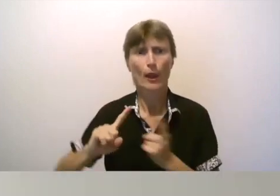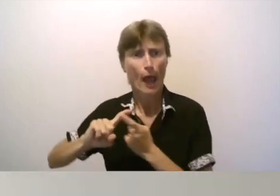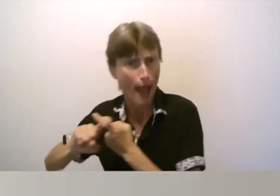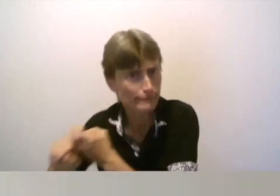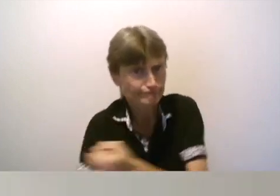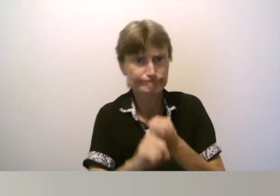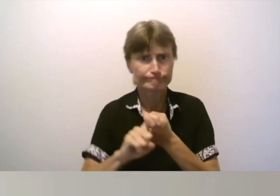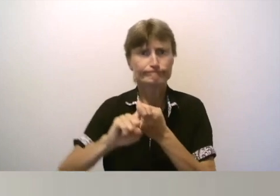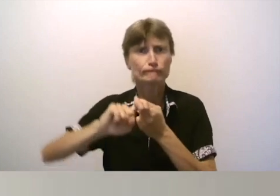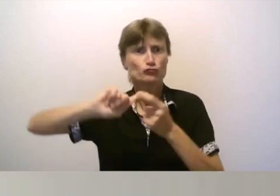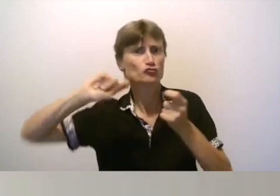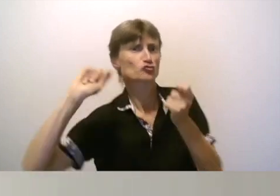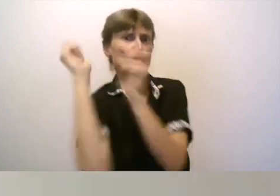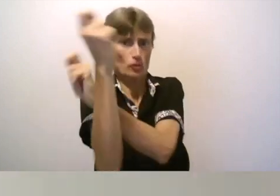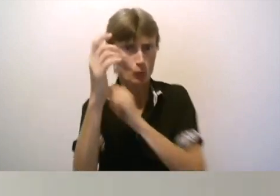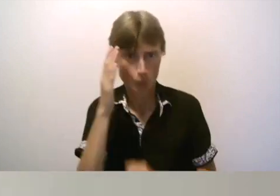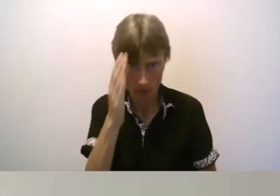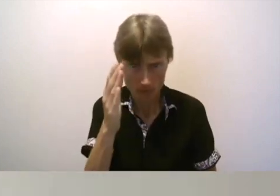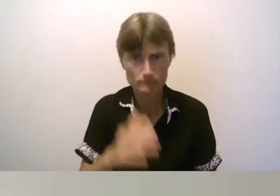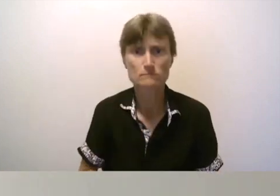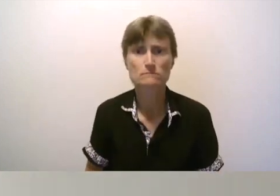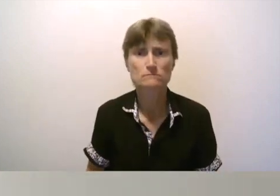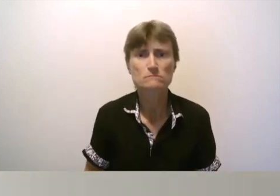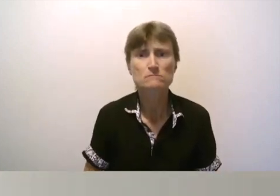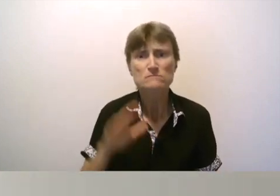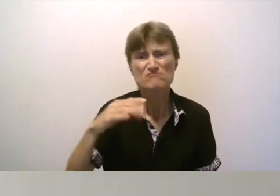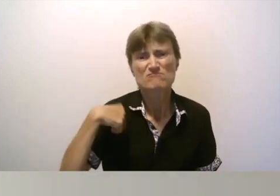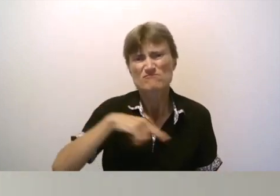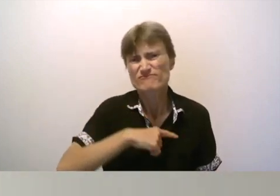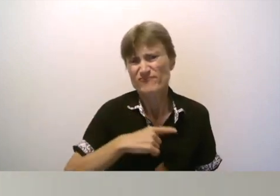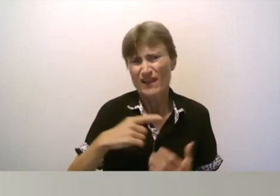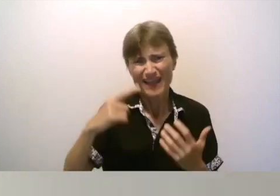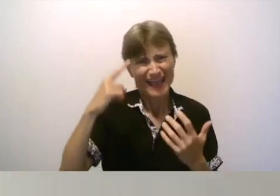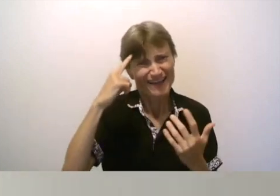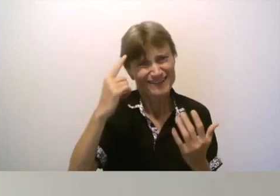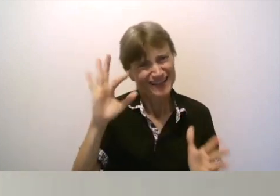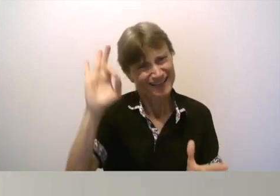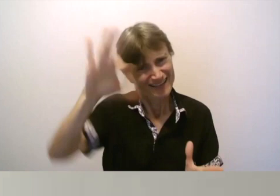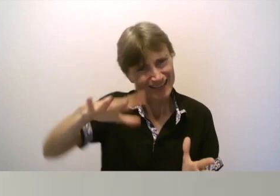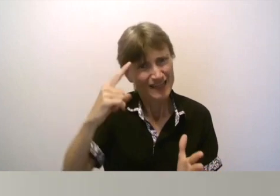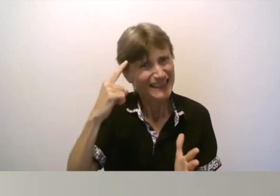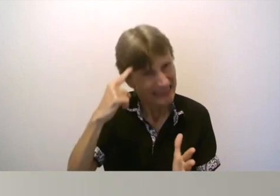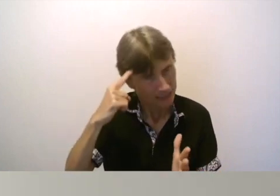to take a moment take a breath in think about something that you're